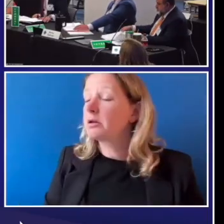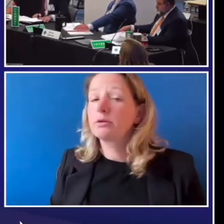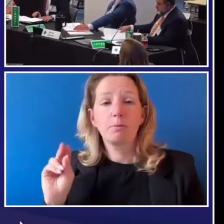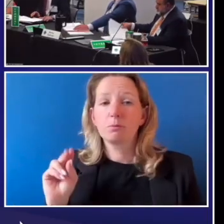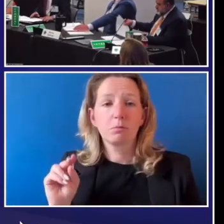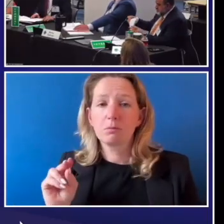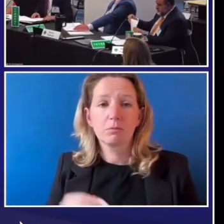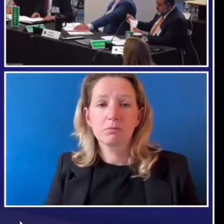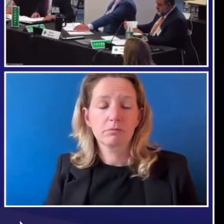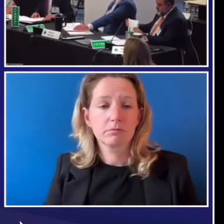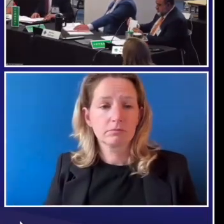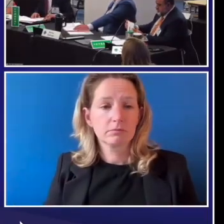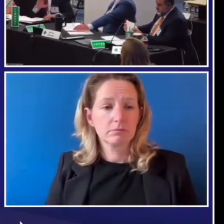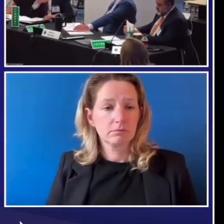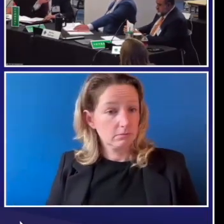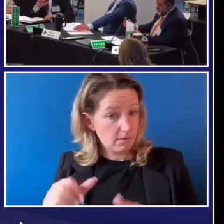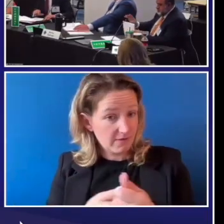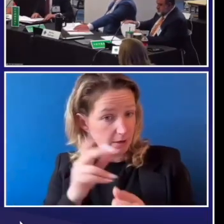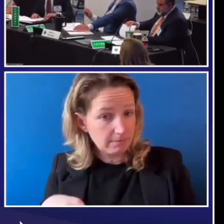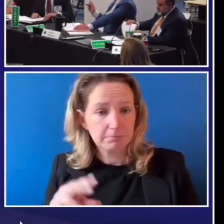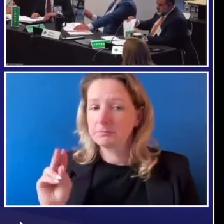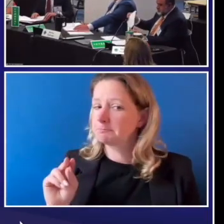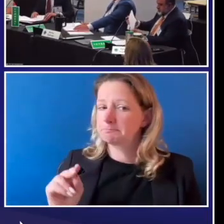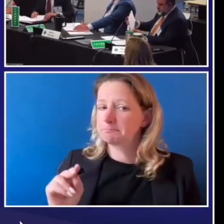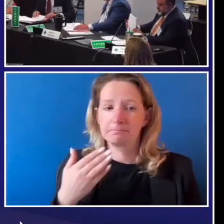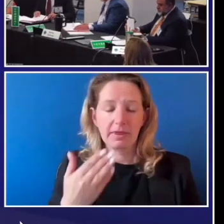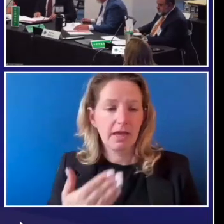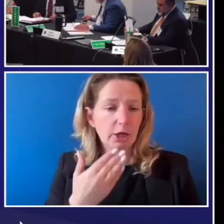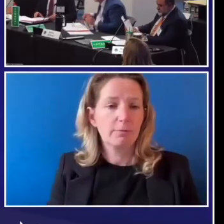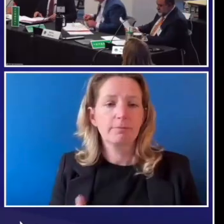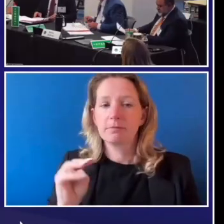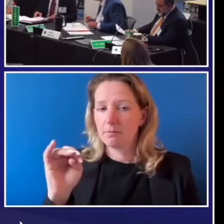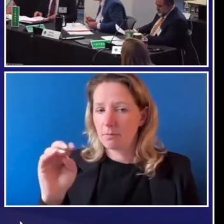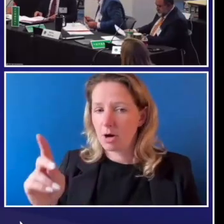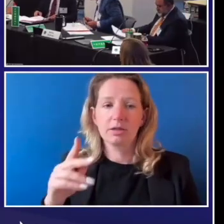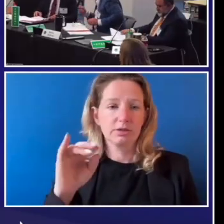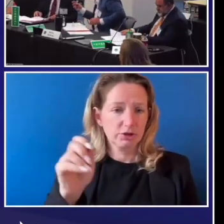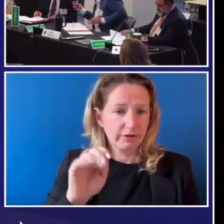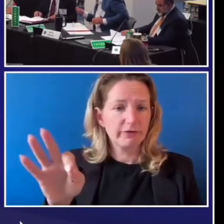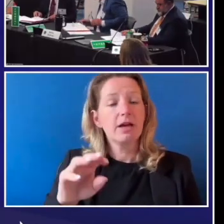Any follow-up there, Mark, before I move along? Thank you, Mark. Thank you, Jeff. Magnus, you have the floor. Thank you.